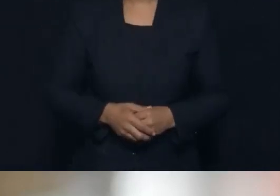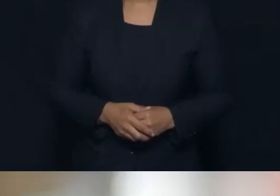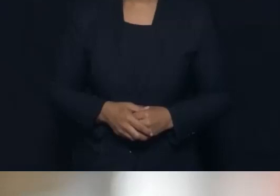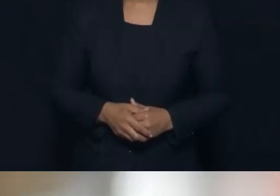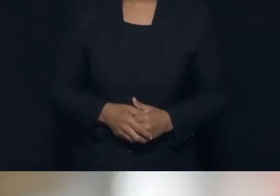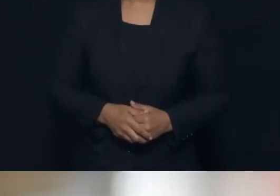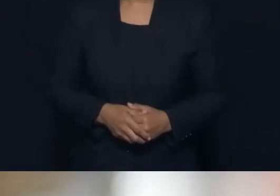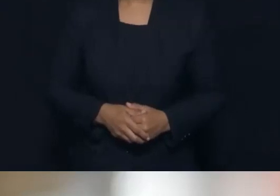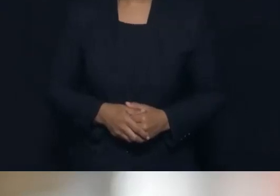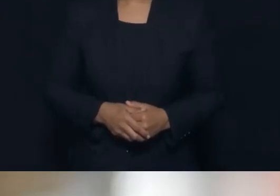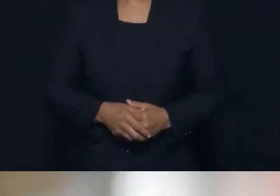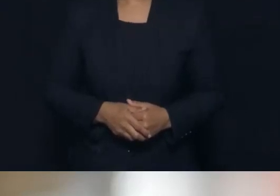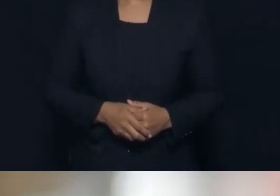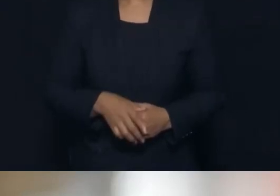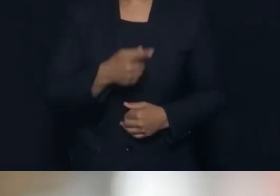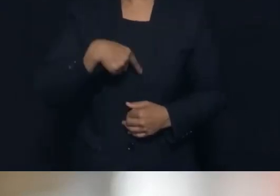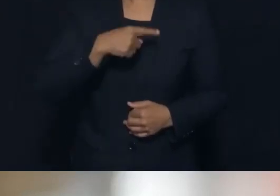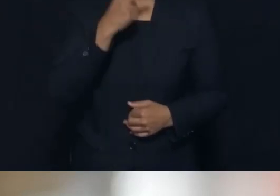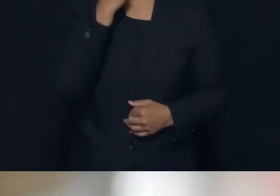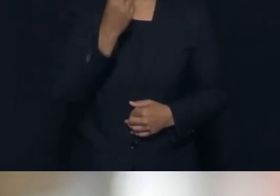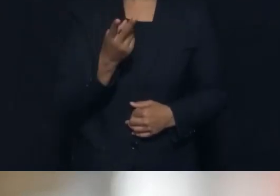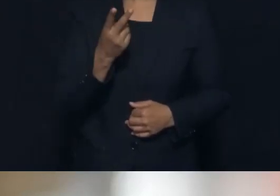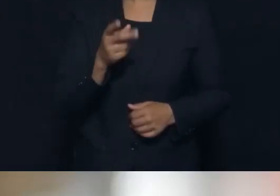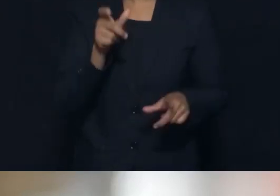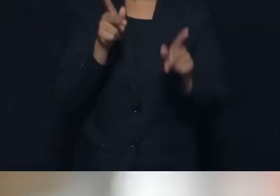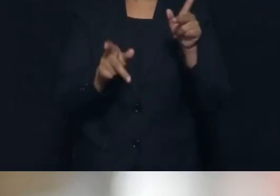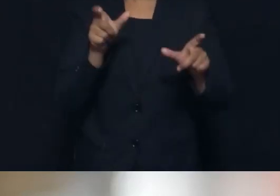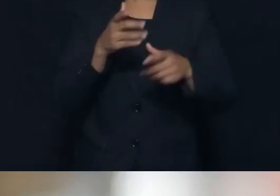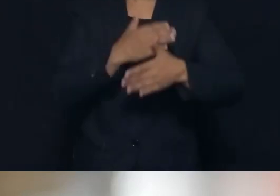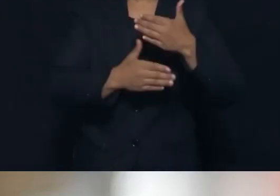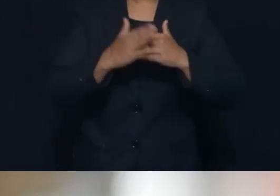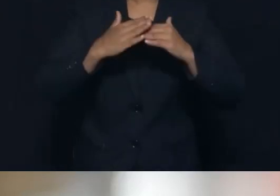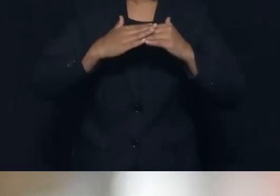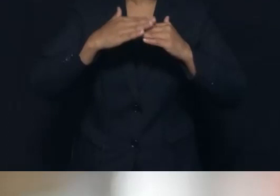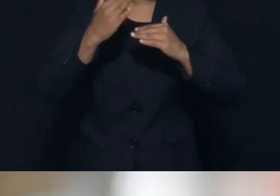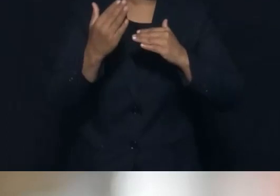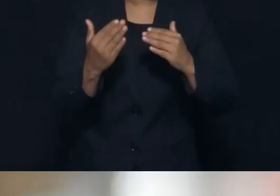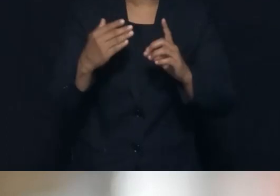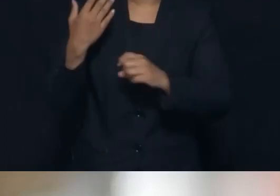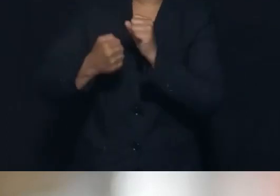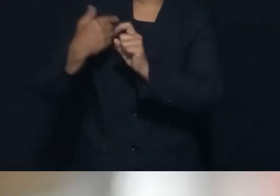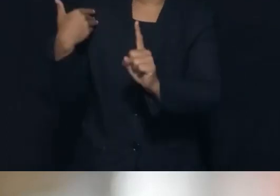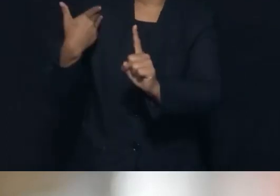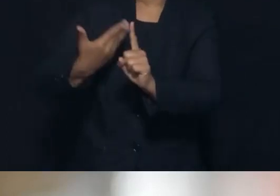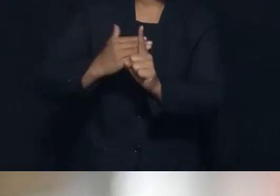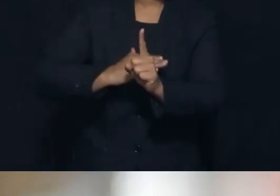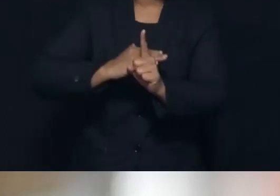And also, in the center, we will promote the participation of people with disabilities on standardisation processes. To be involved.